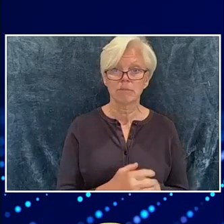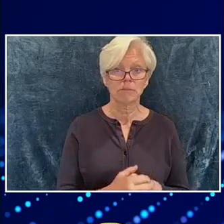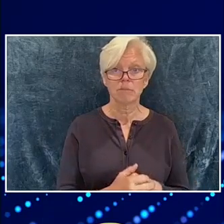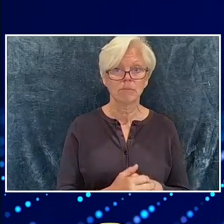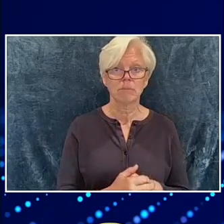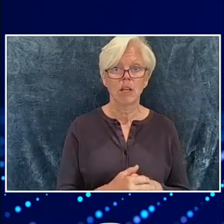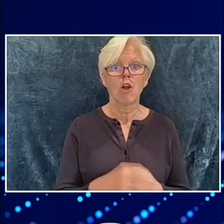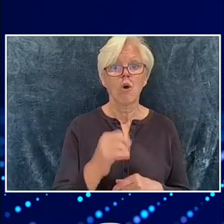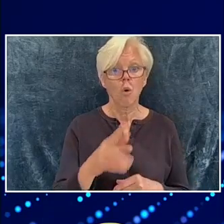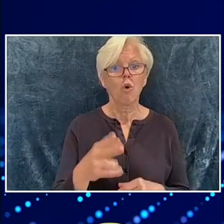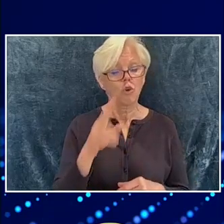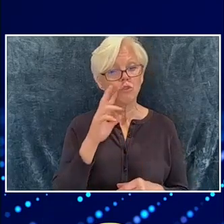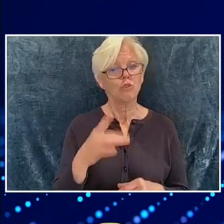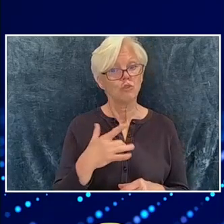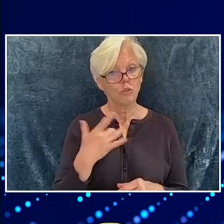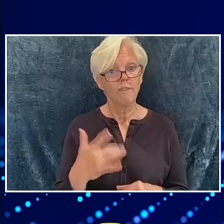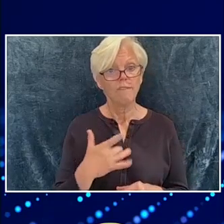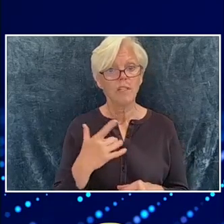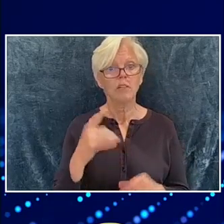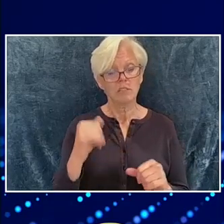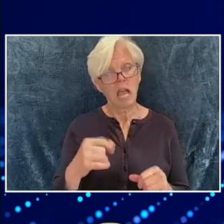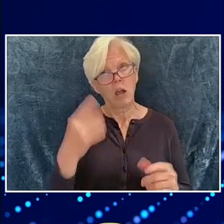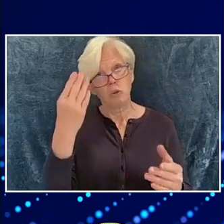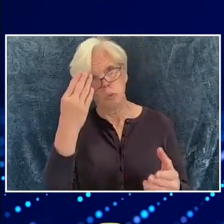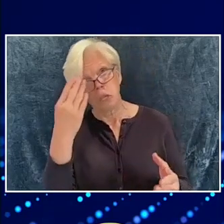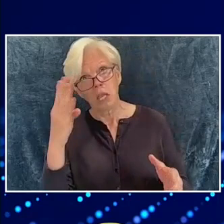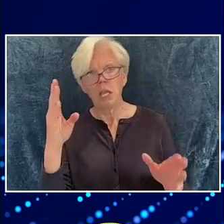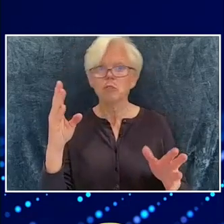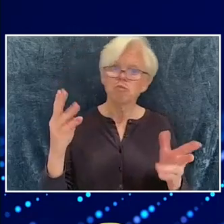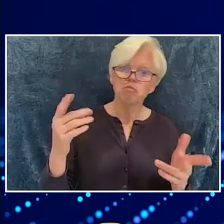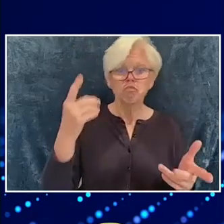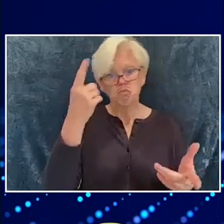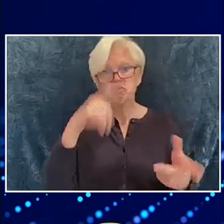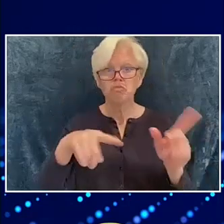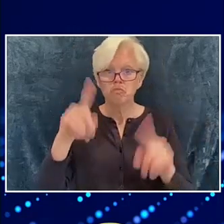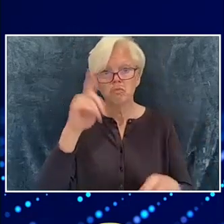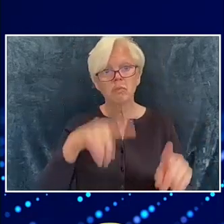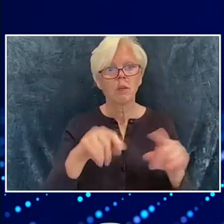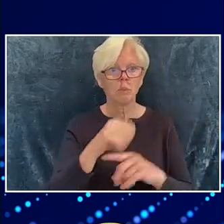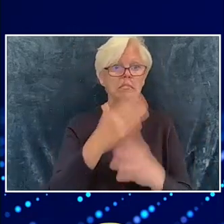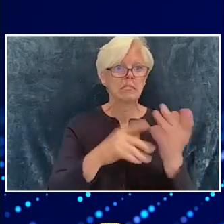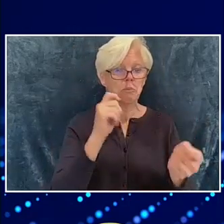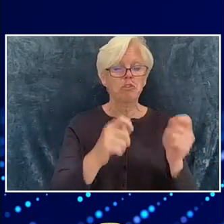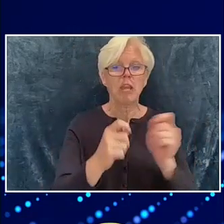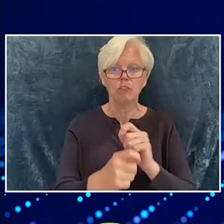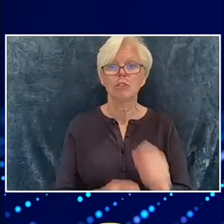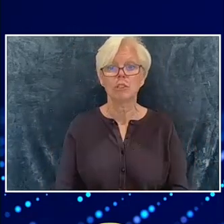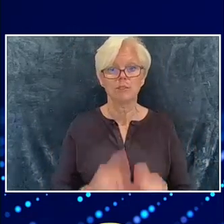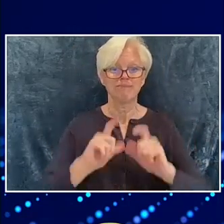amenable to now or could see yourself agreeing to with some changes? David, do you have anything else you want